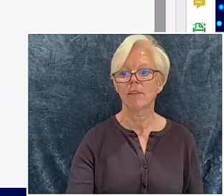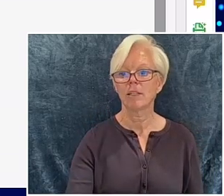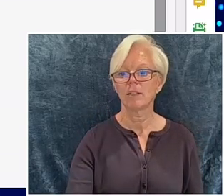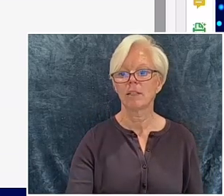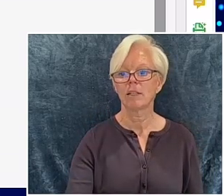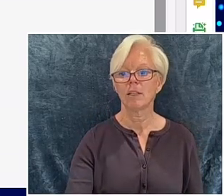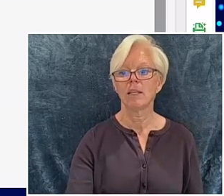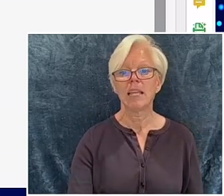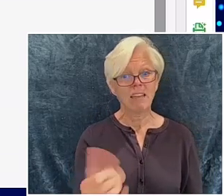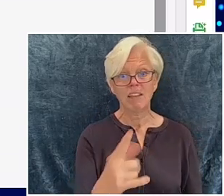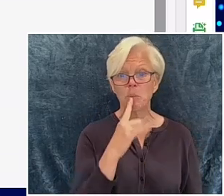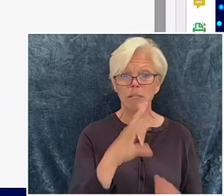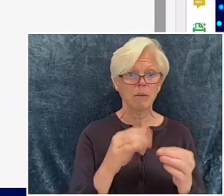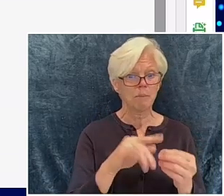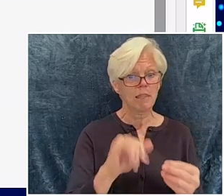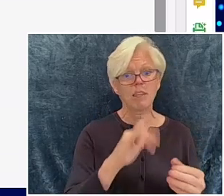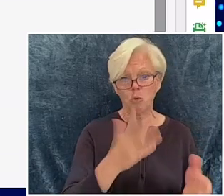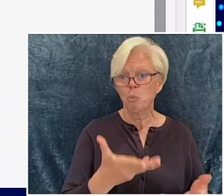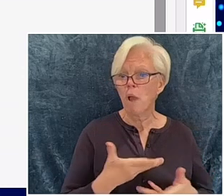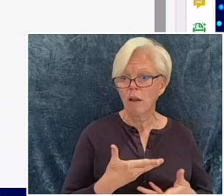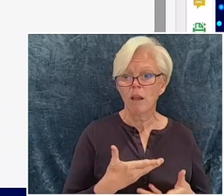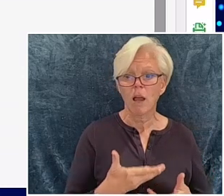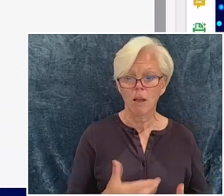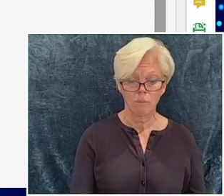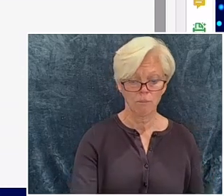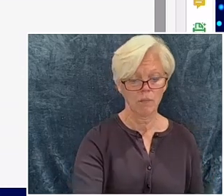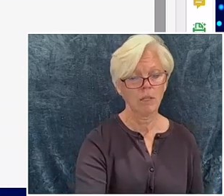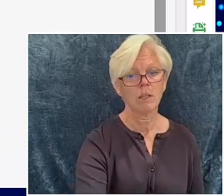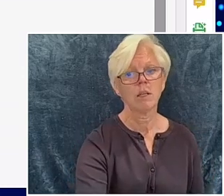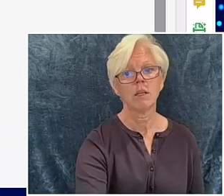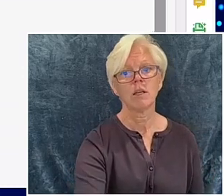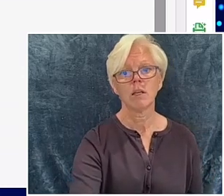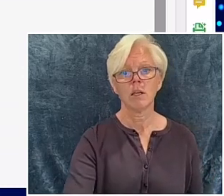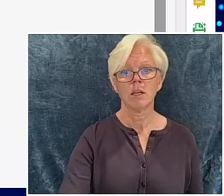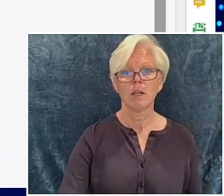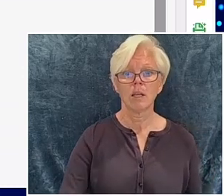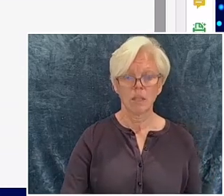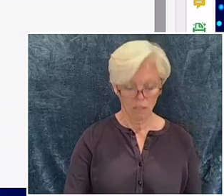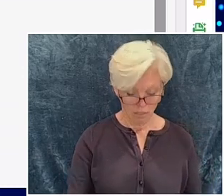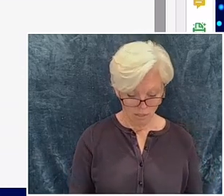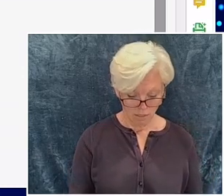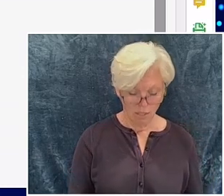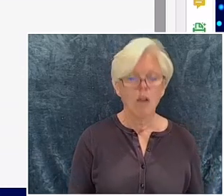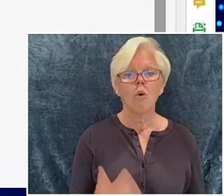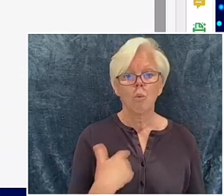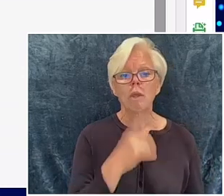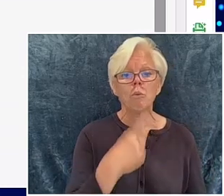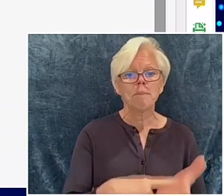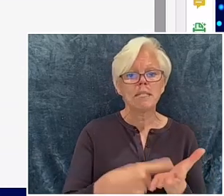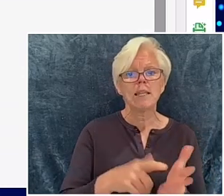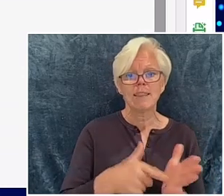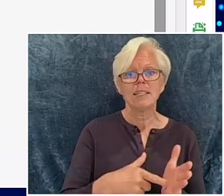about this here, they're welcome to do so, although we'll be discussing this topic at the end of the paper when we do